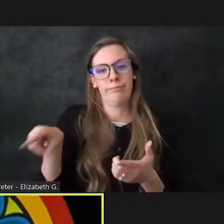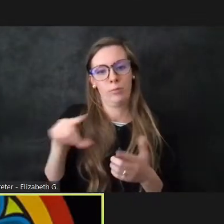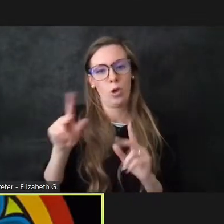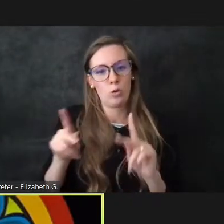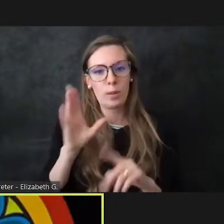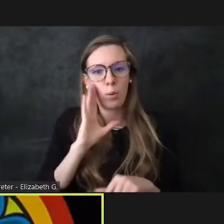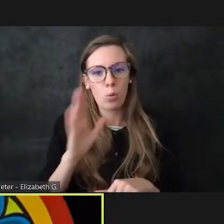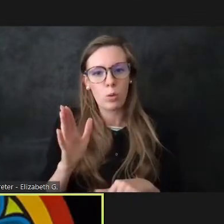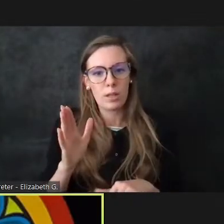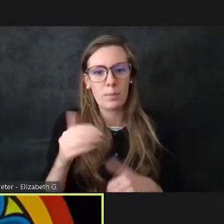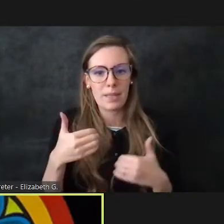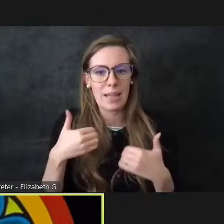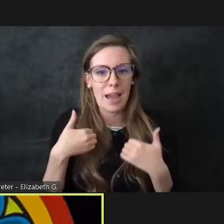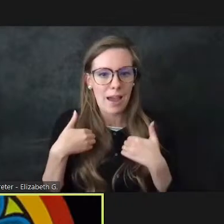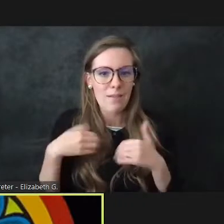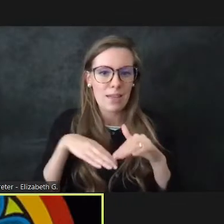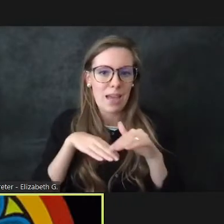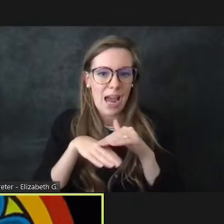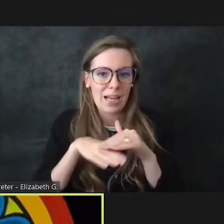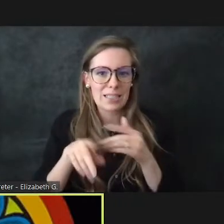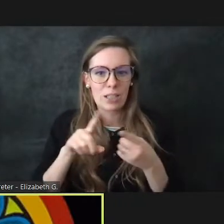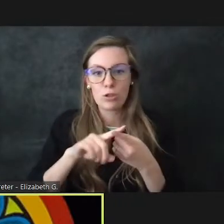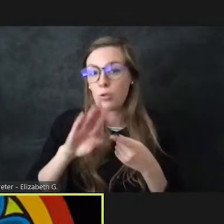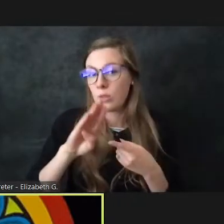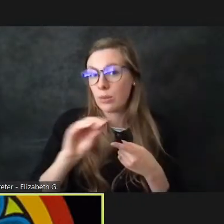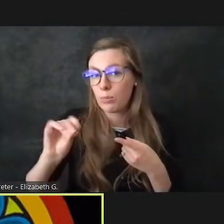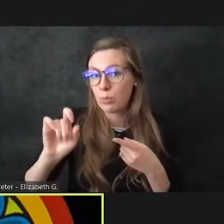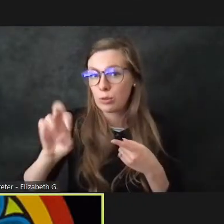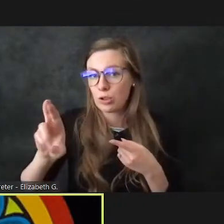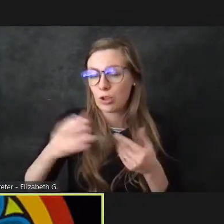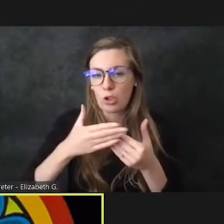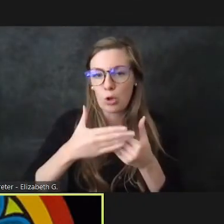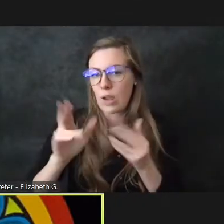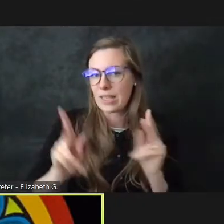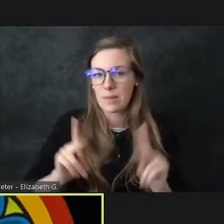And so the FDA of the US has